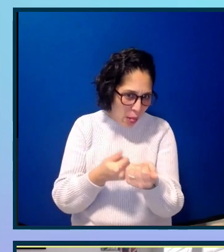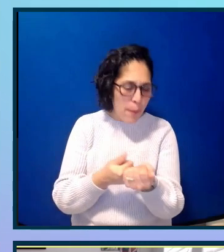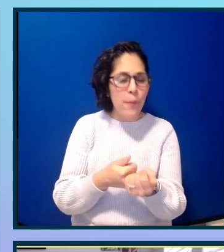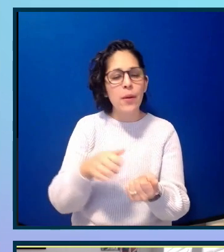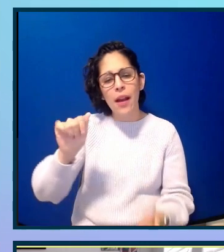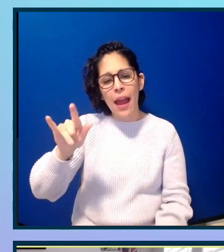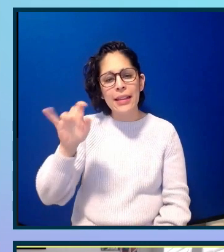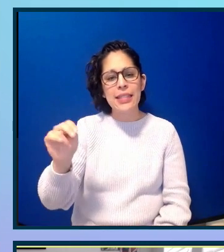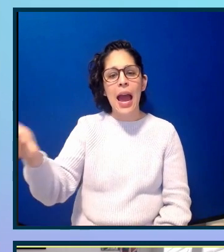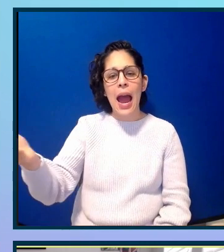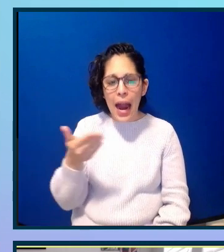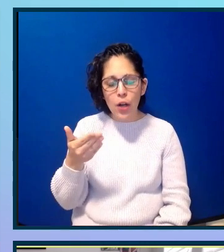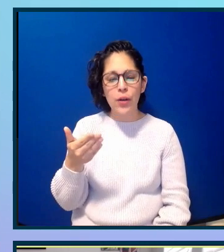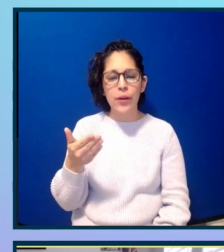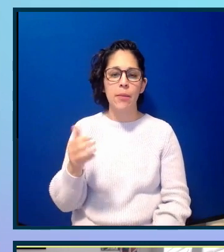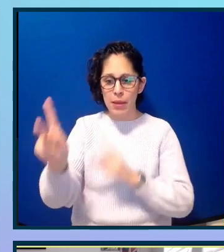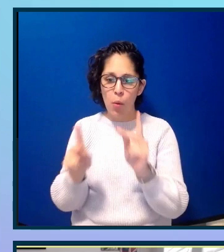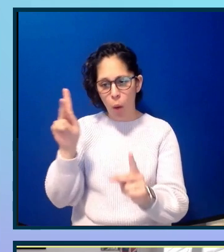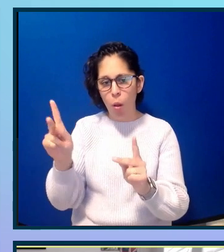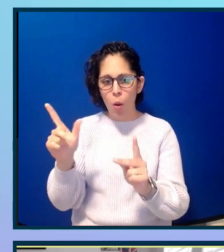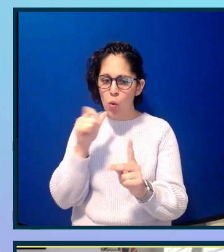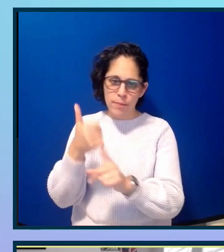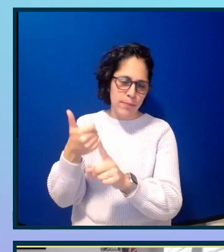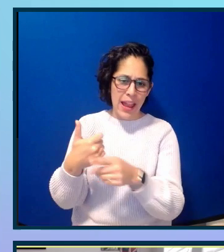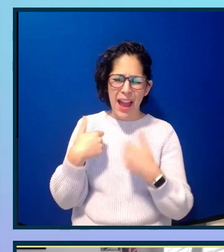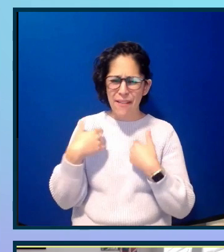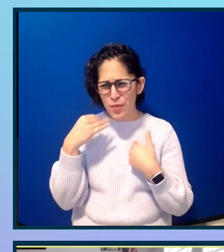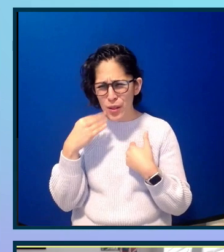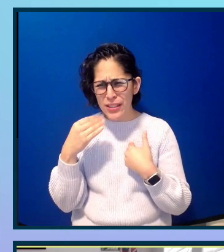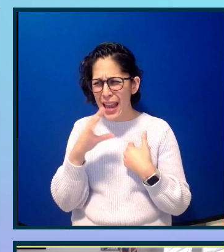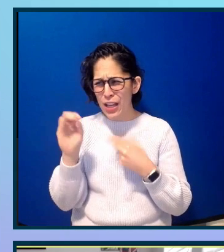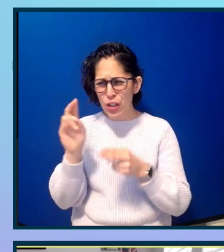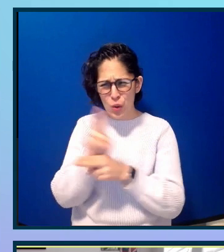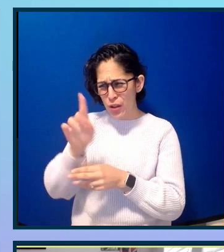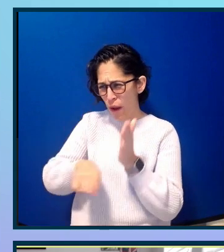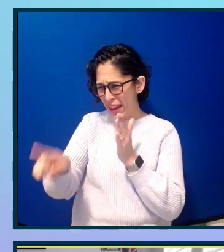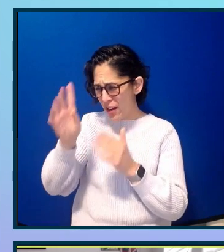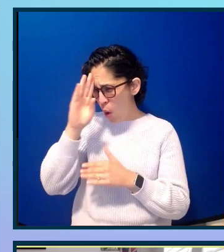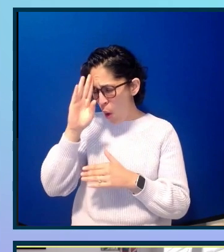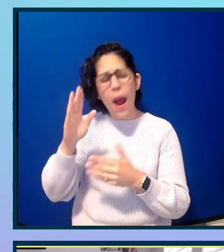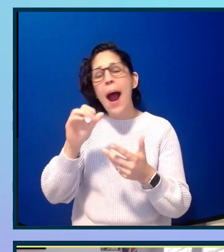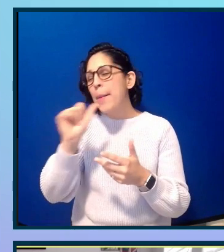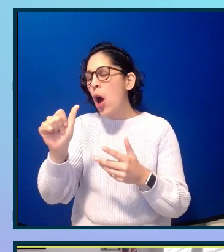Really relying on what people know. And I'm not arguing for not innovating and coming up with better design,